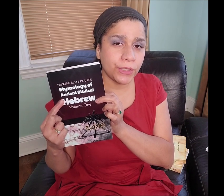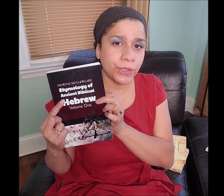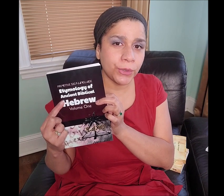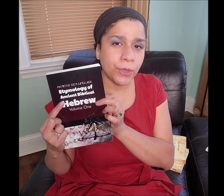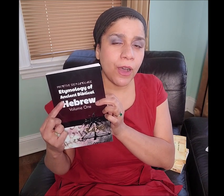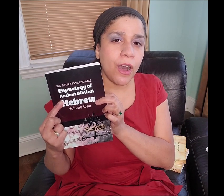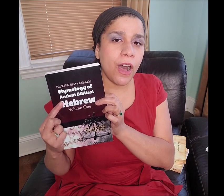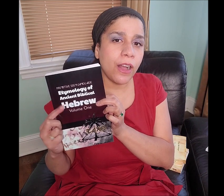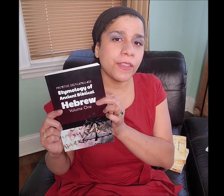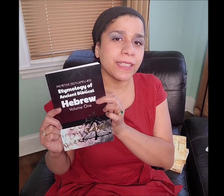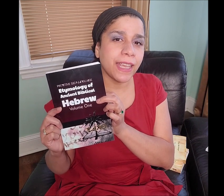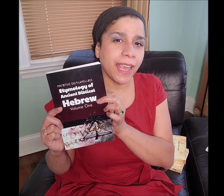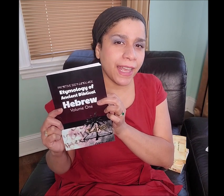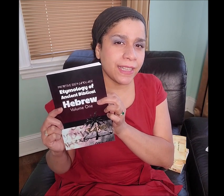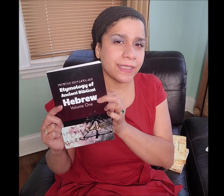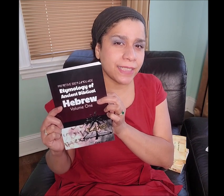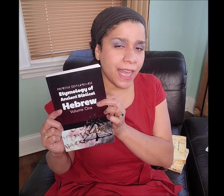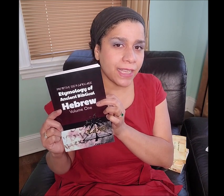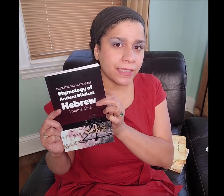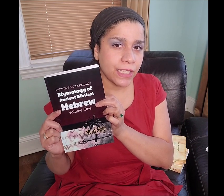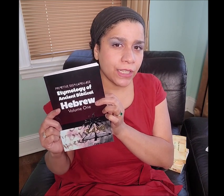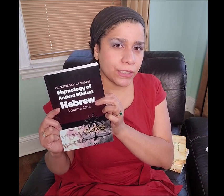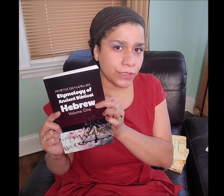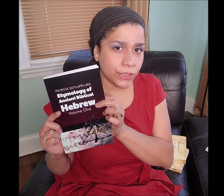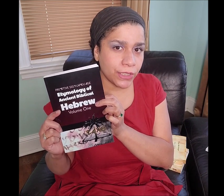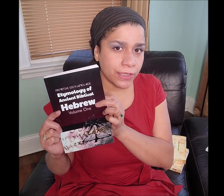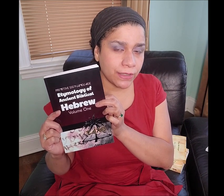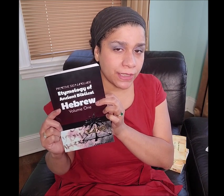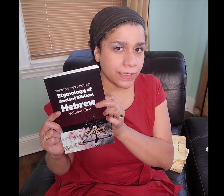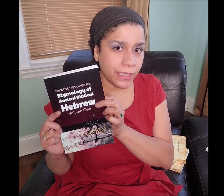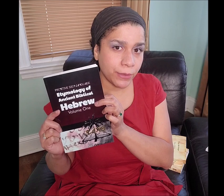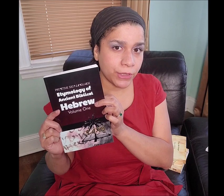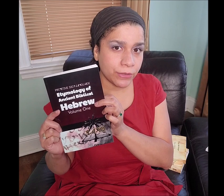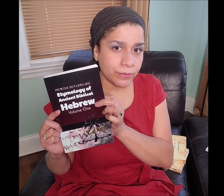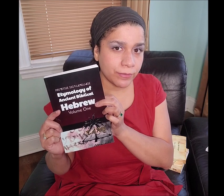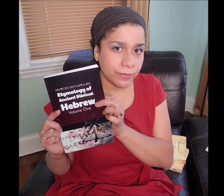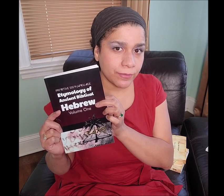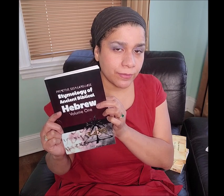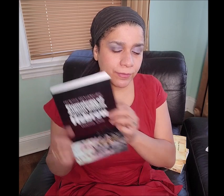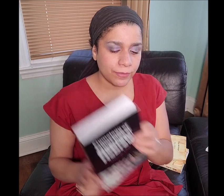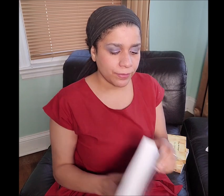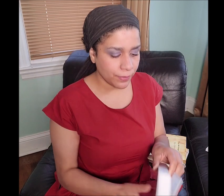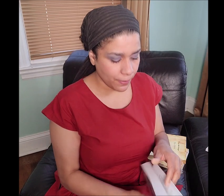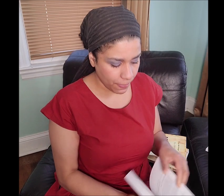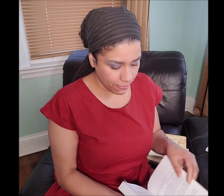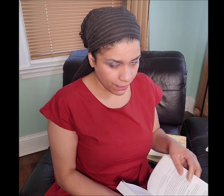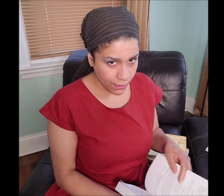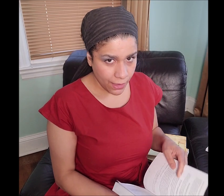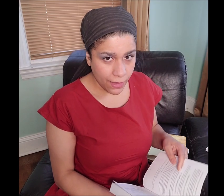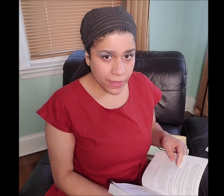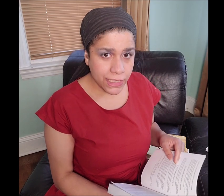and it will reveal to you all the hand signs concerning this language.